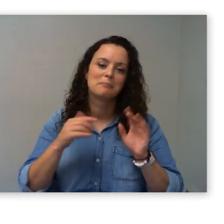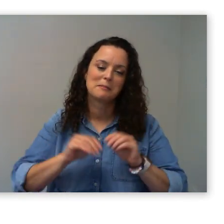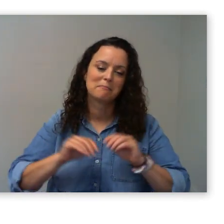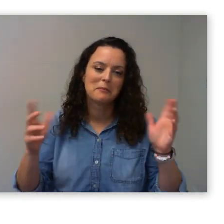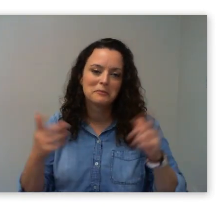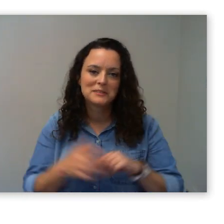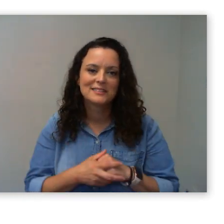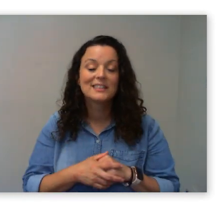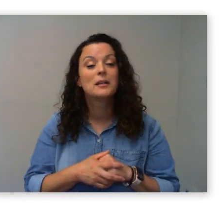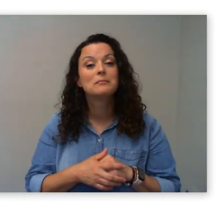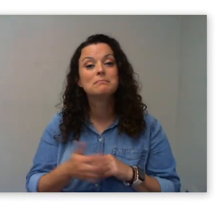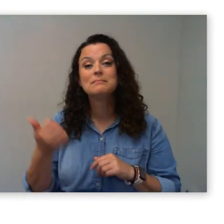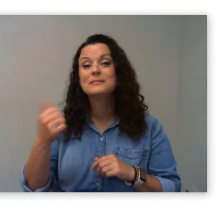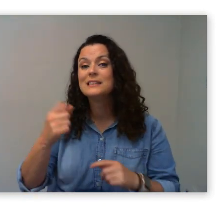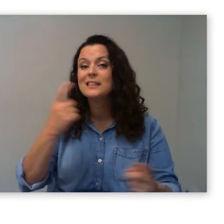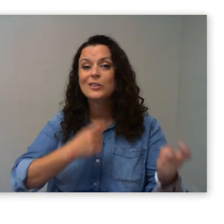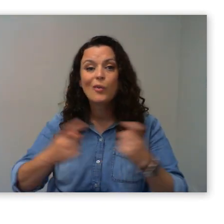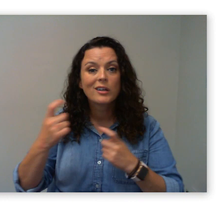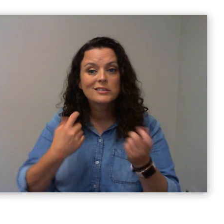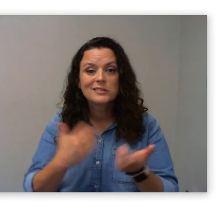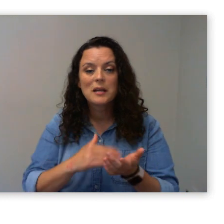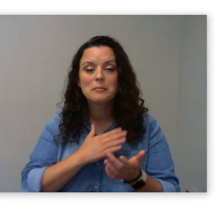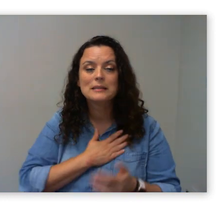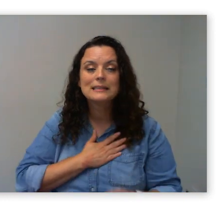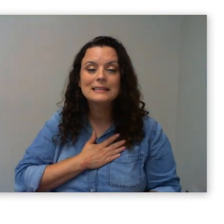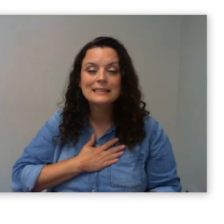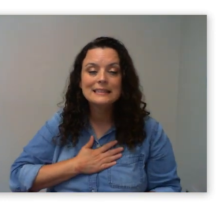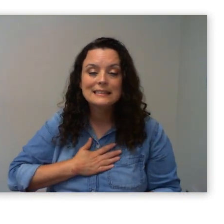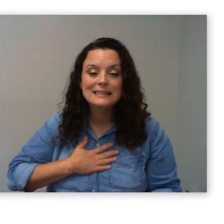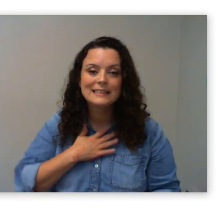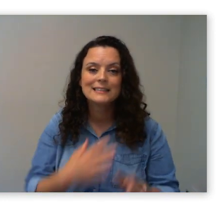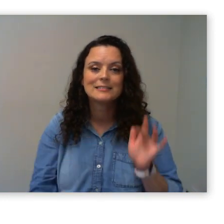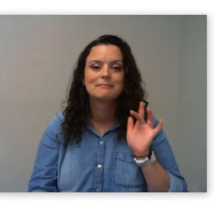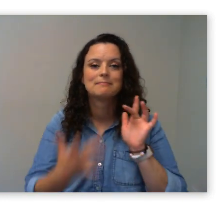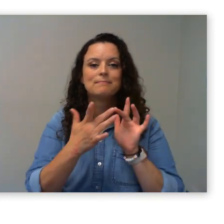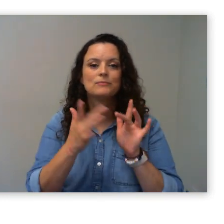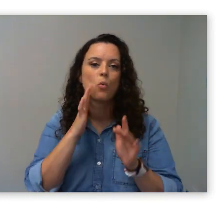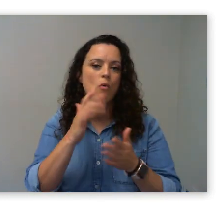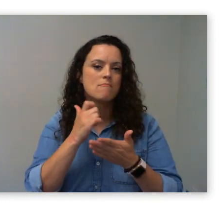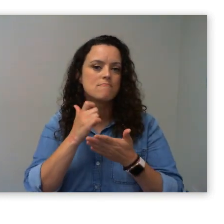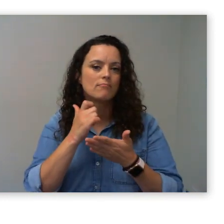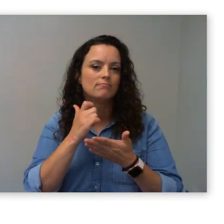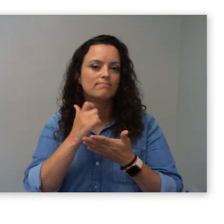any questions again please please please reach out and i'll be more than happy to answer them